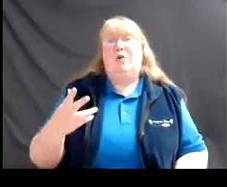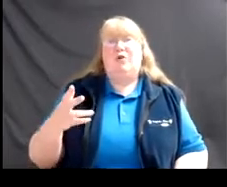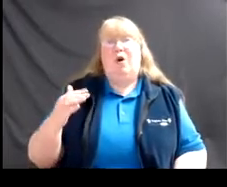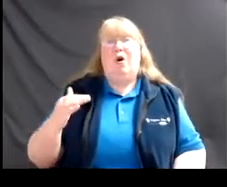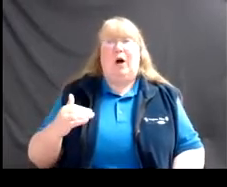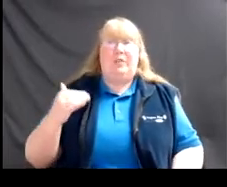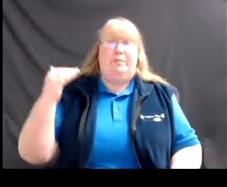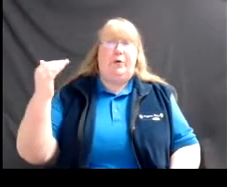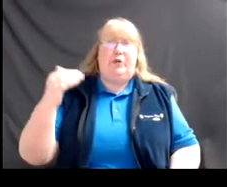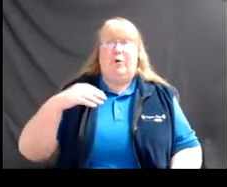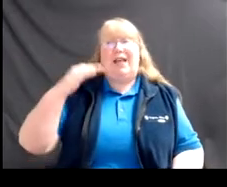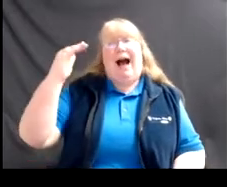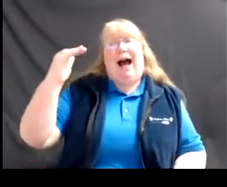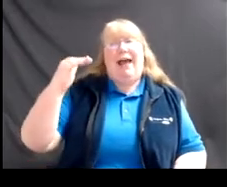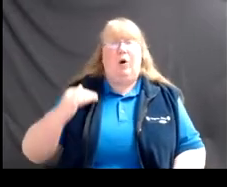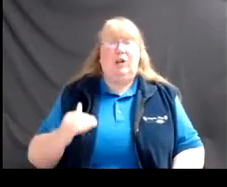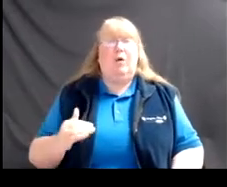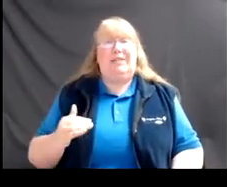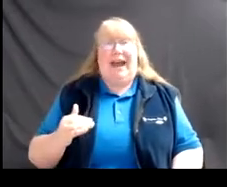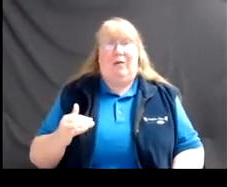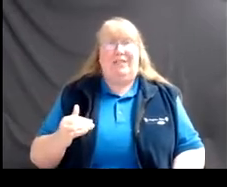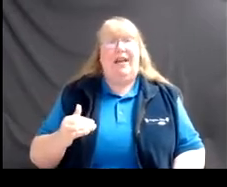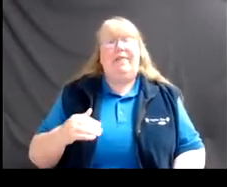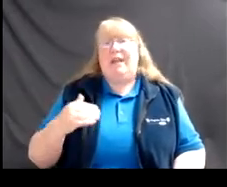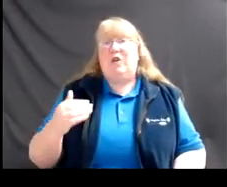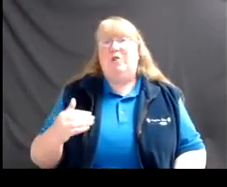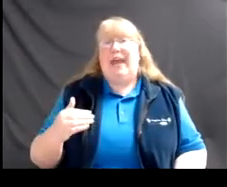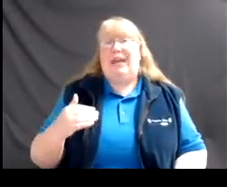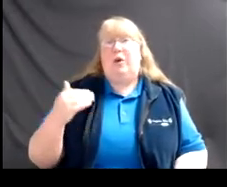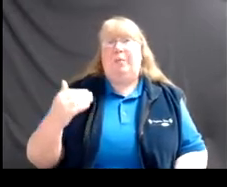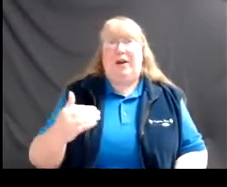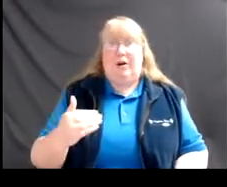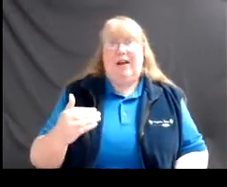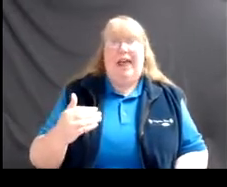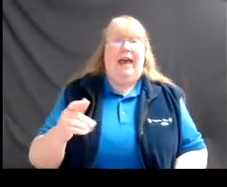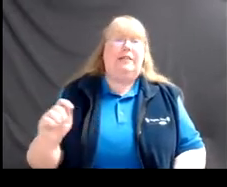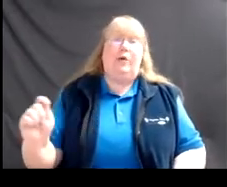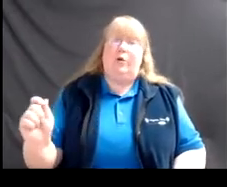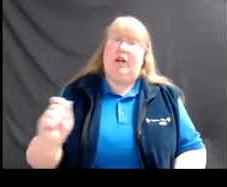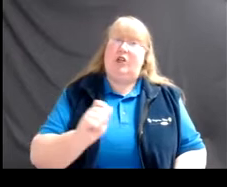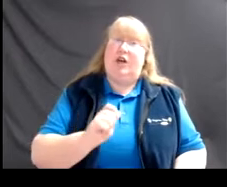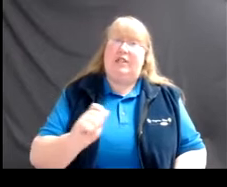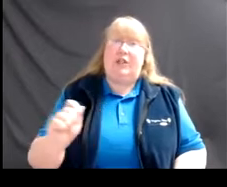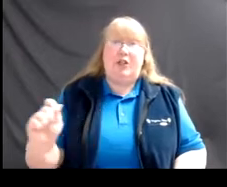control helps boost those high or low sounds that you may hear better and so you can adjust the